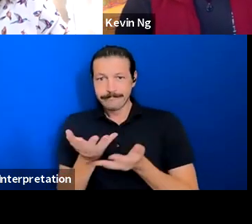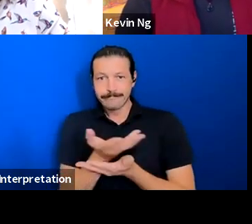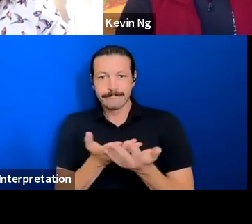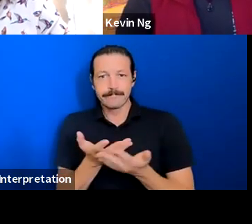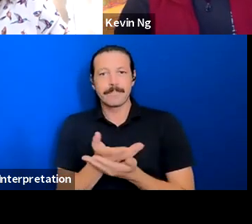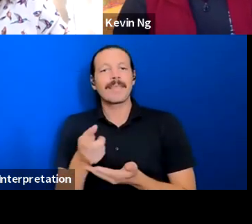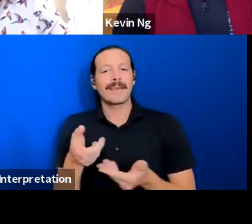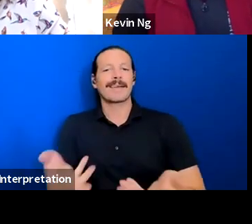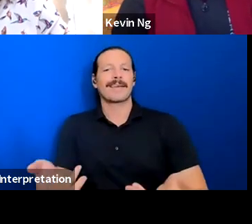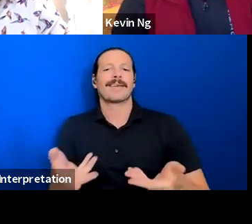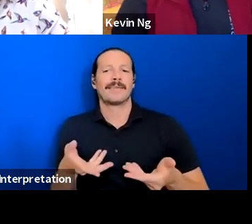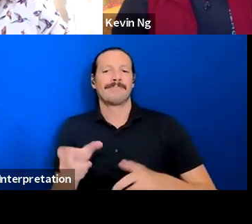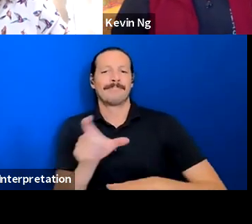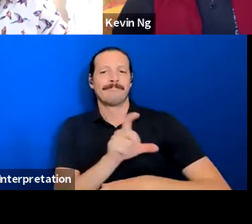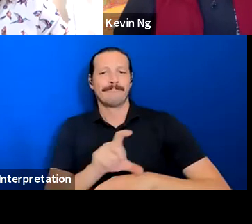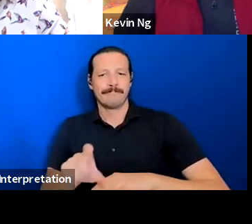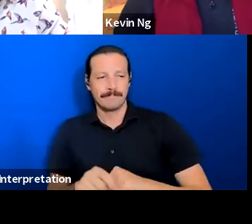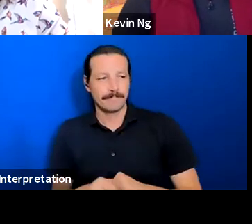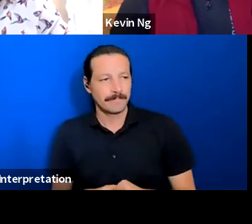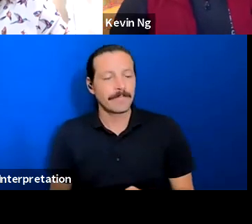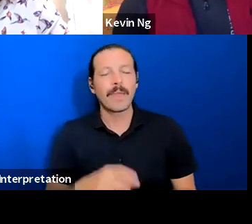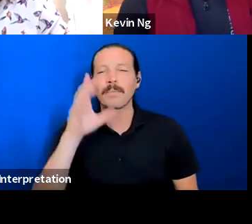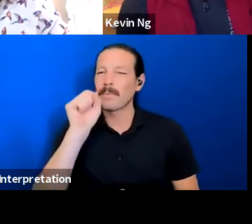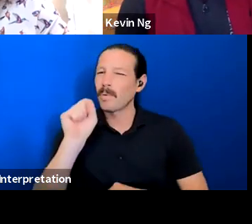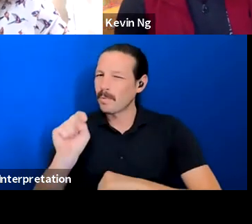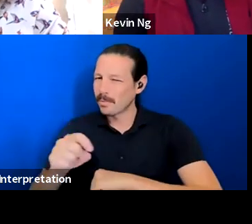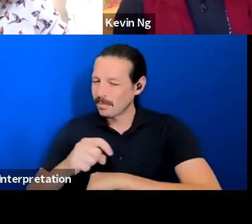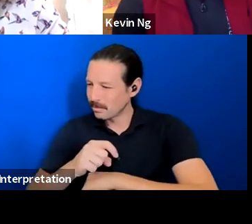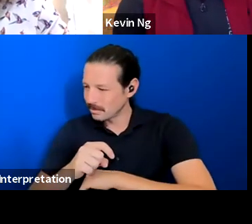magical moment when you guys collate everything and look at the top third, I think a built a lot